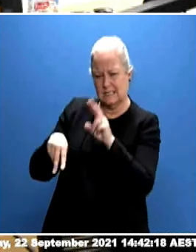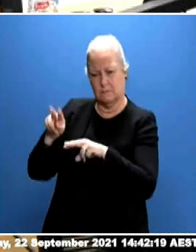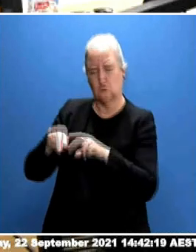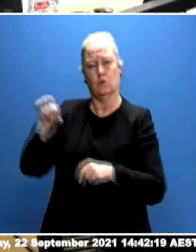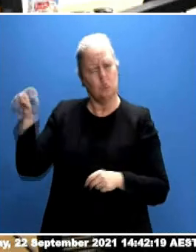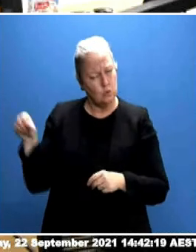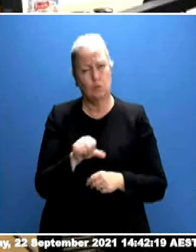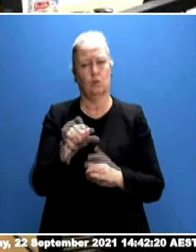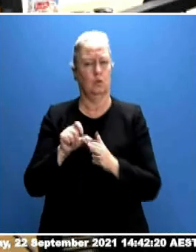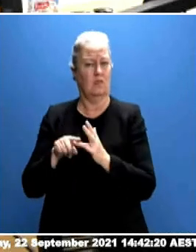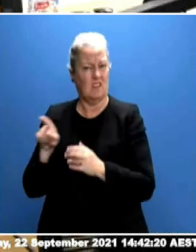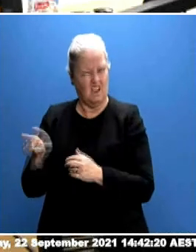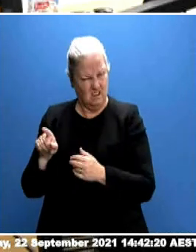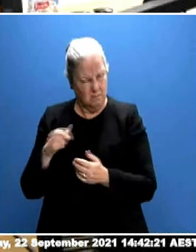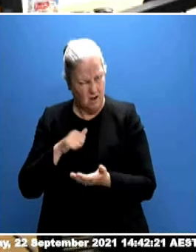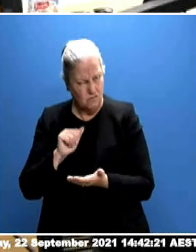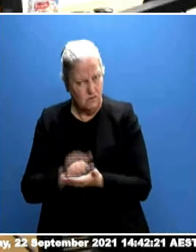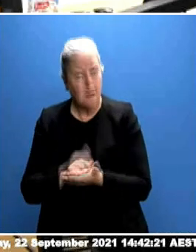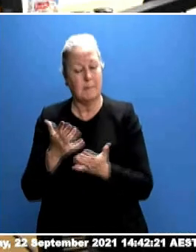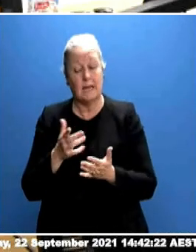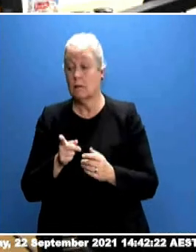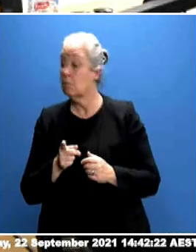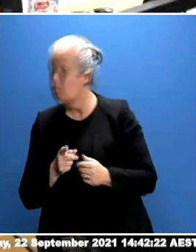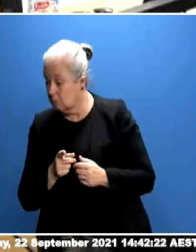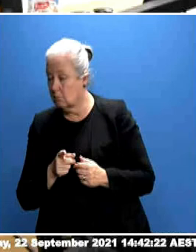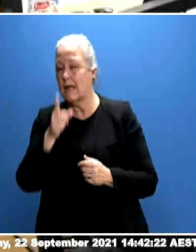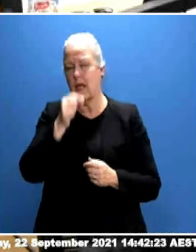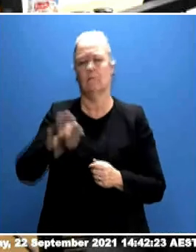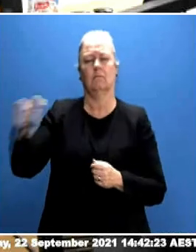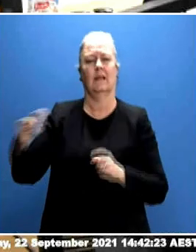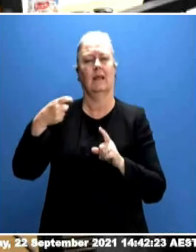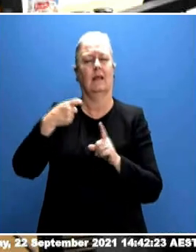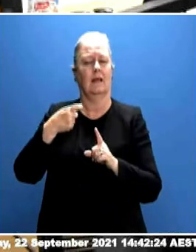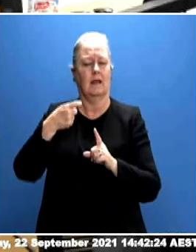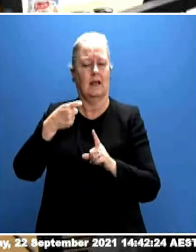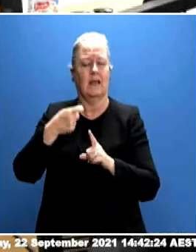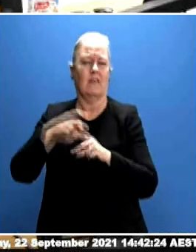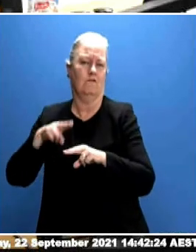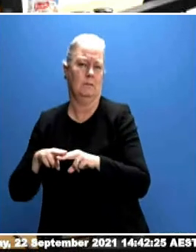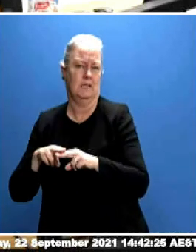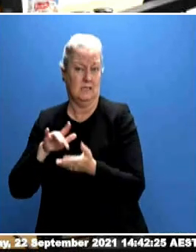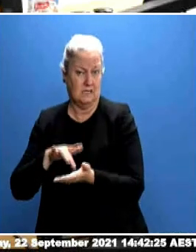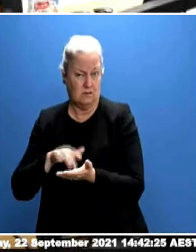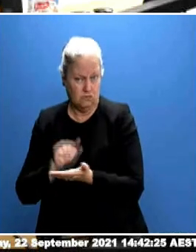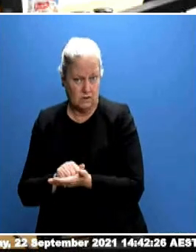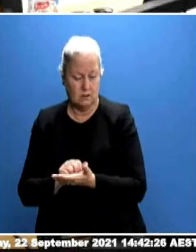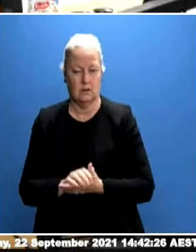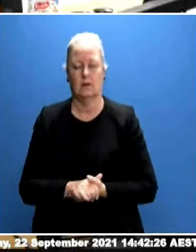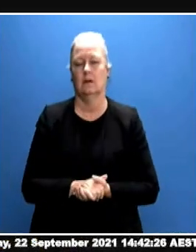Do you agree that's something that should be the default position? It depends on the presentation and the needs of the individual child.